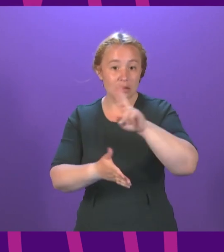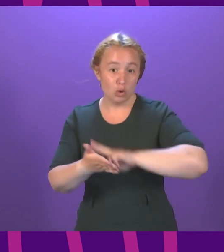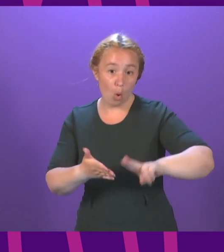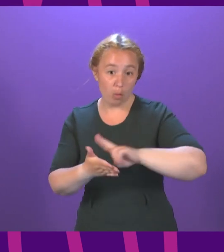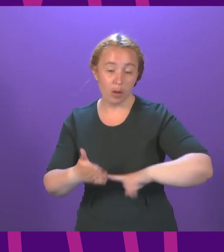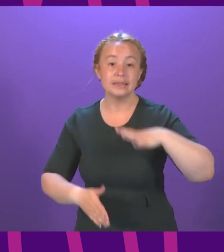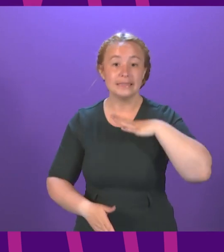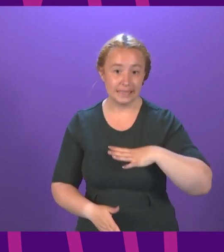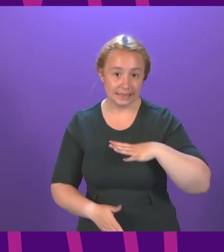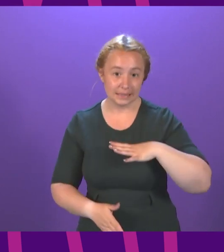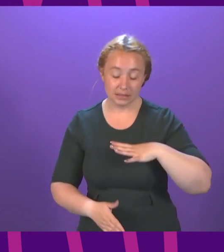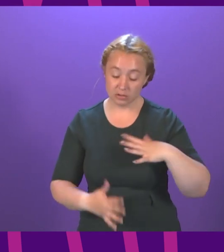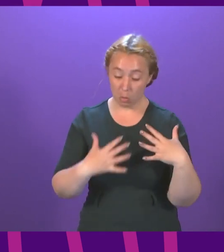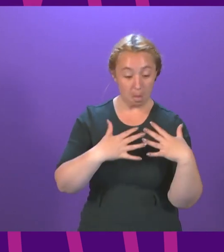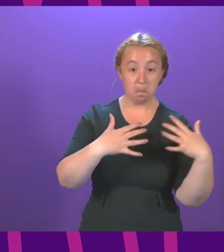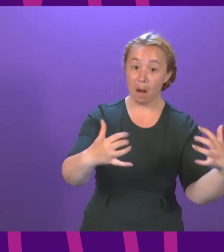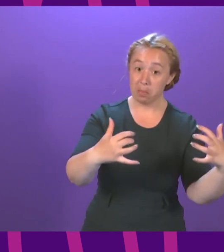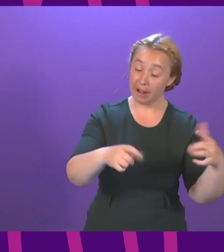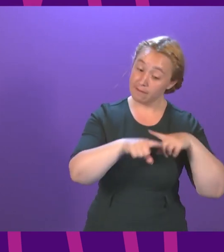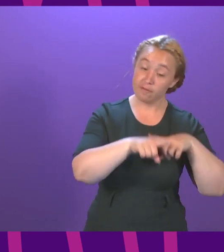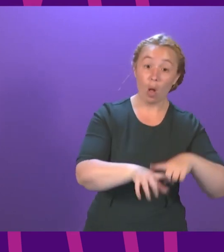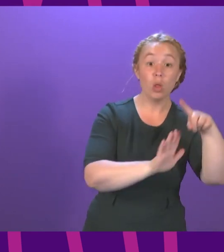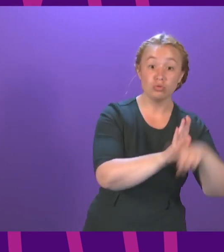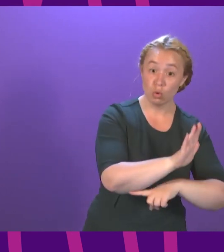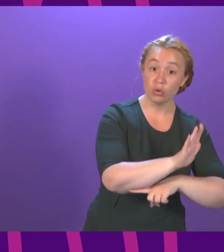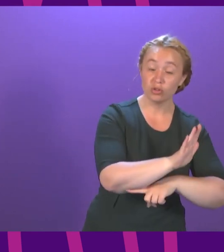The public have done what was expected of them—now it is time for this Scottish National Party